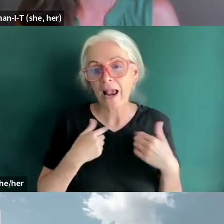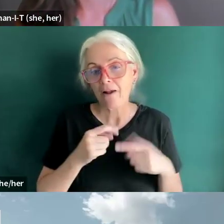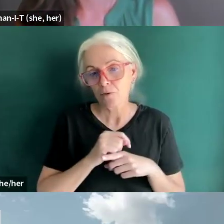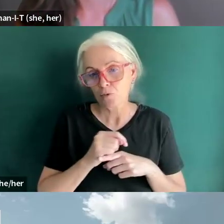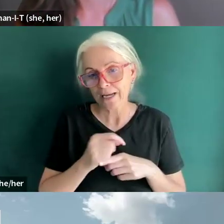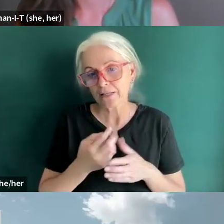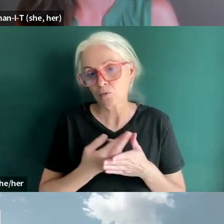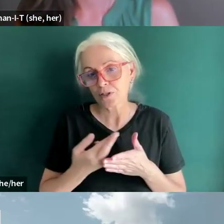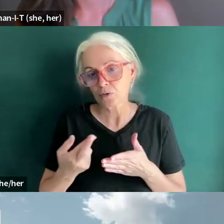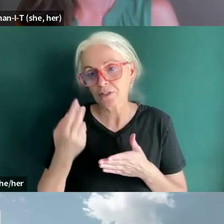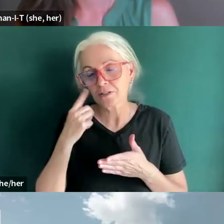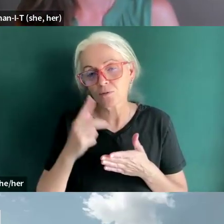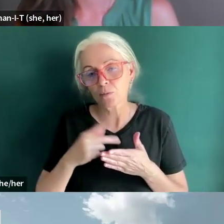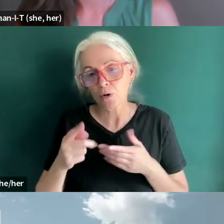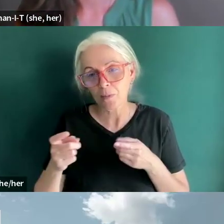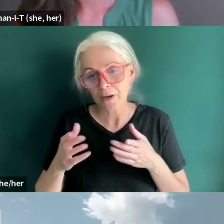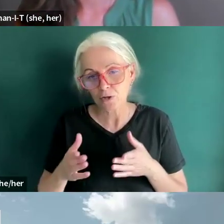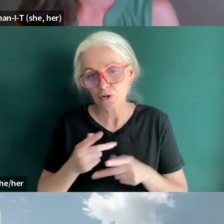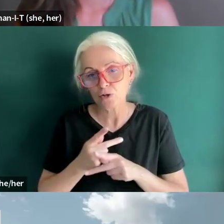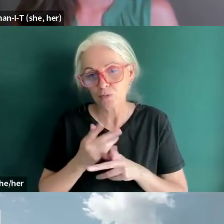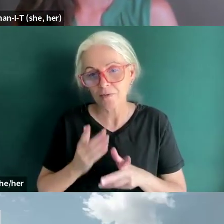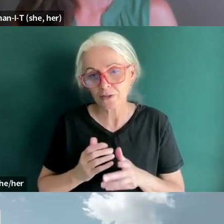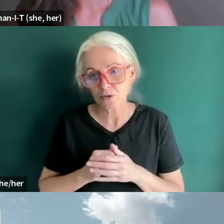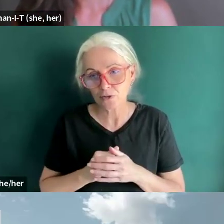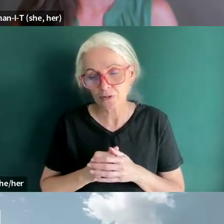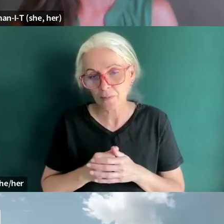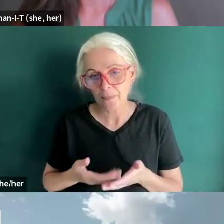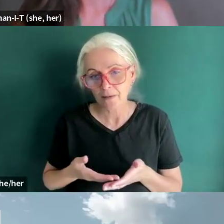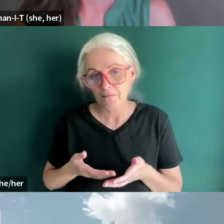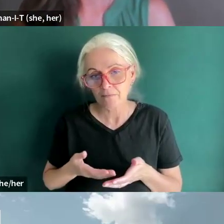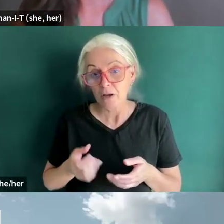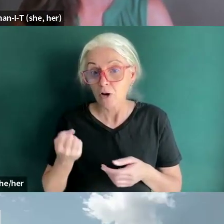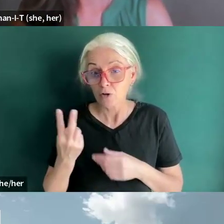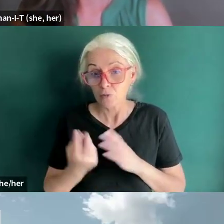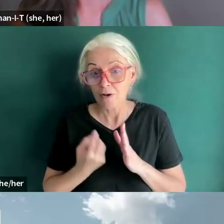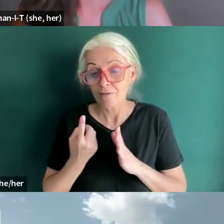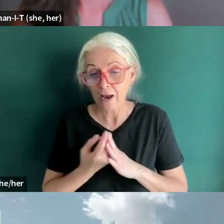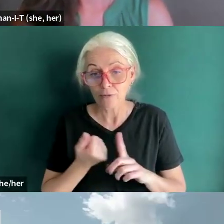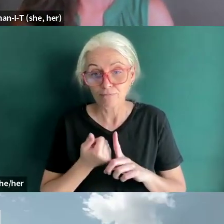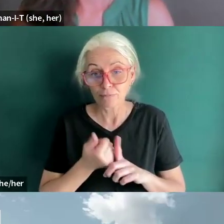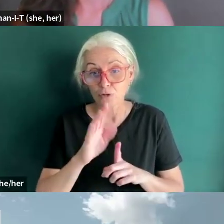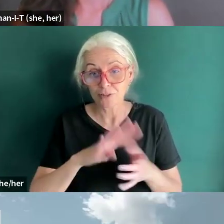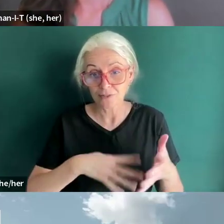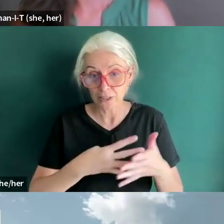resources for program managers and supervisors. We offer a 12-hour self-paced manager training